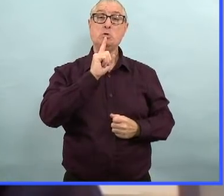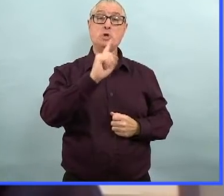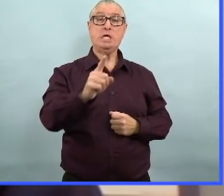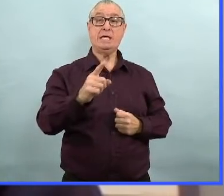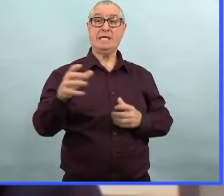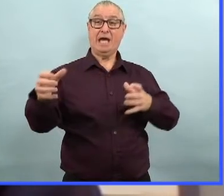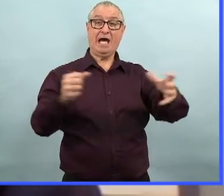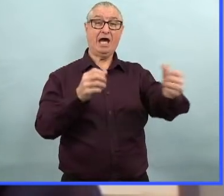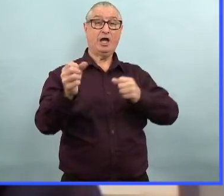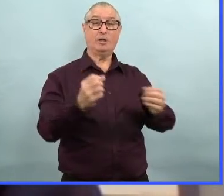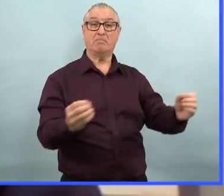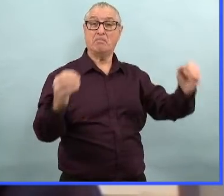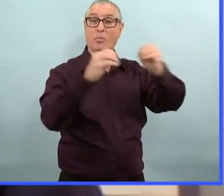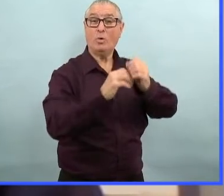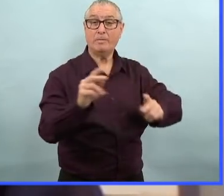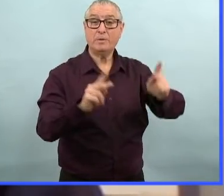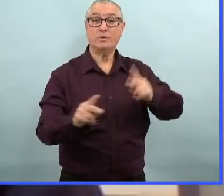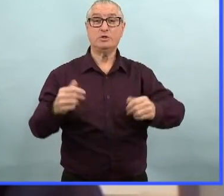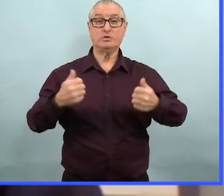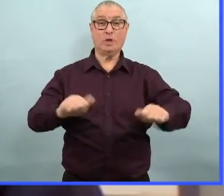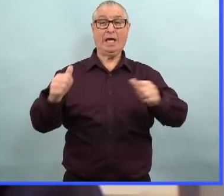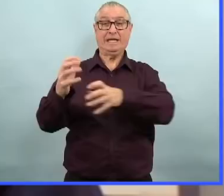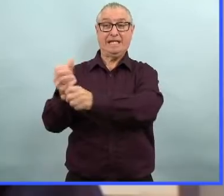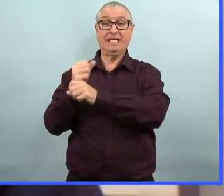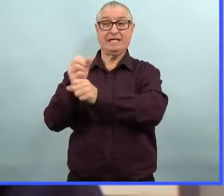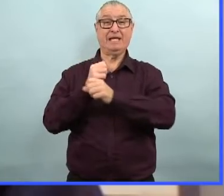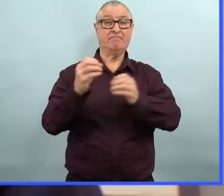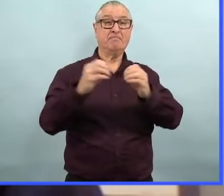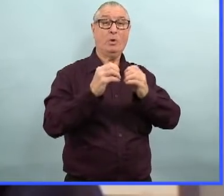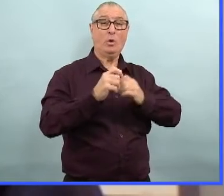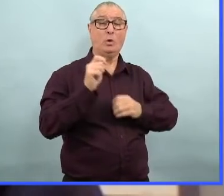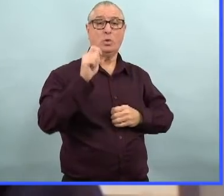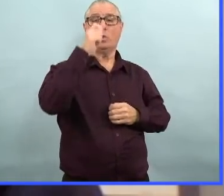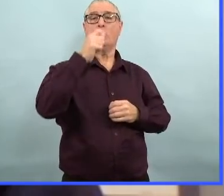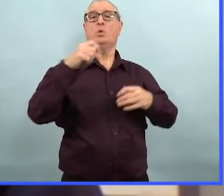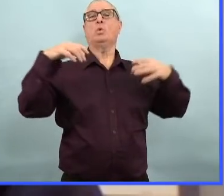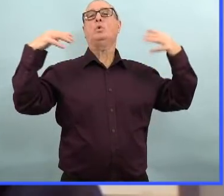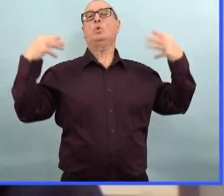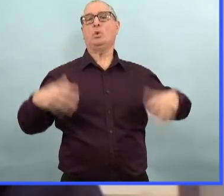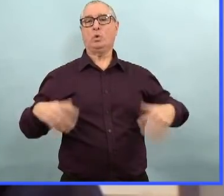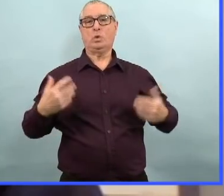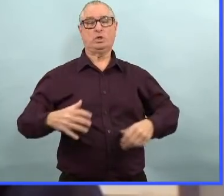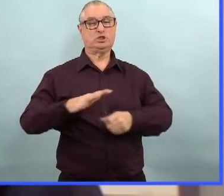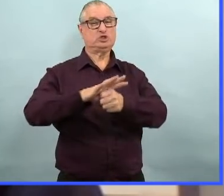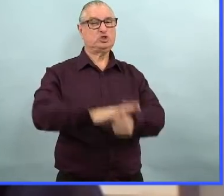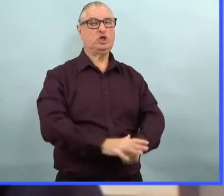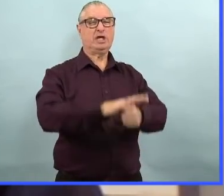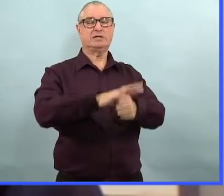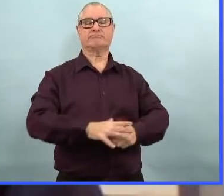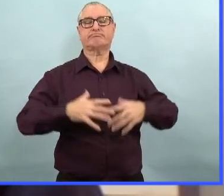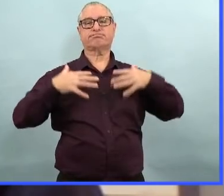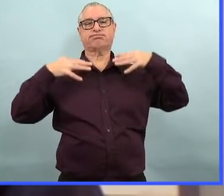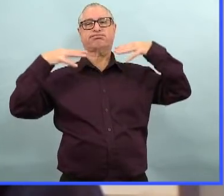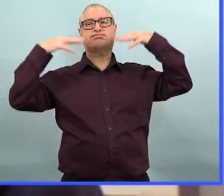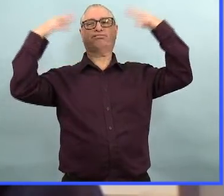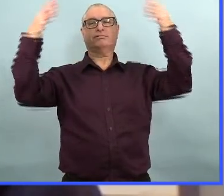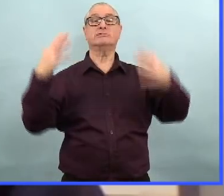systems are strained right now so we've addressed it by trying to decrease those wait times by